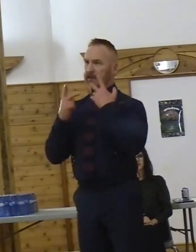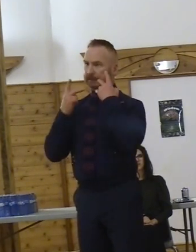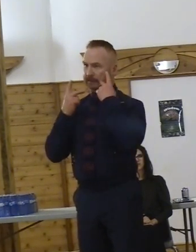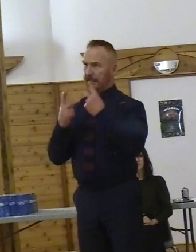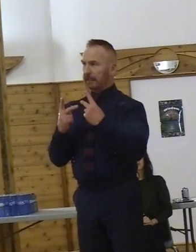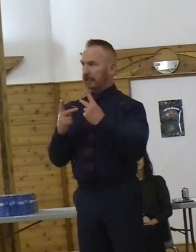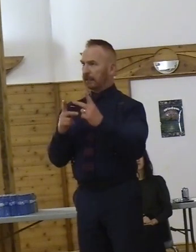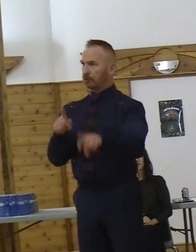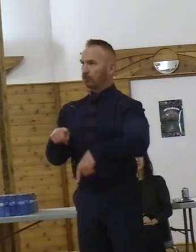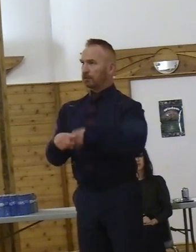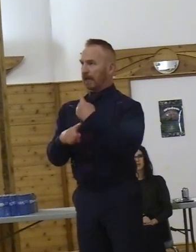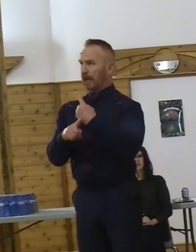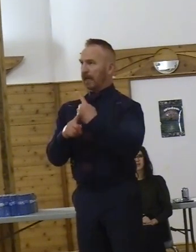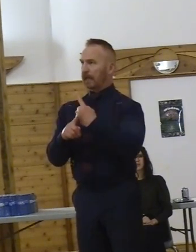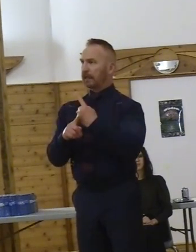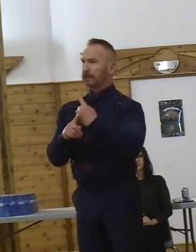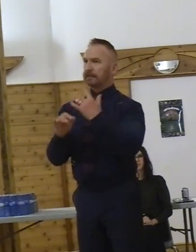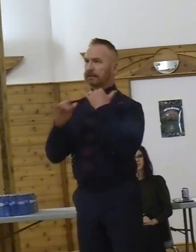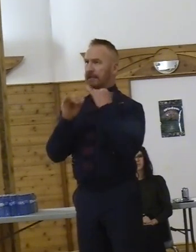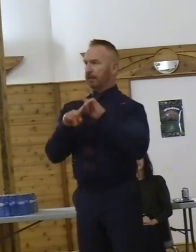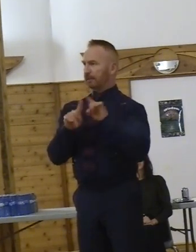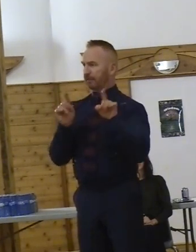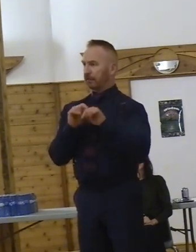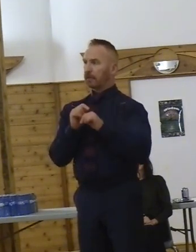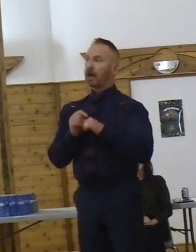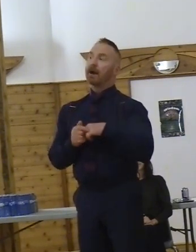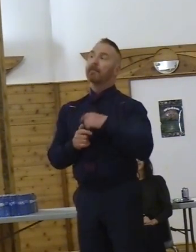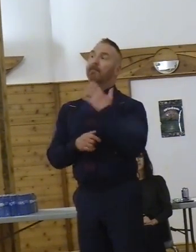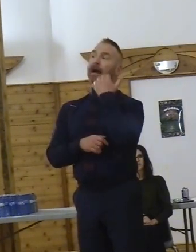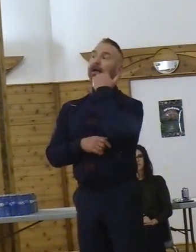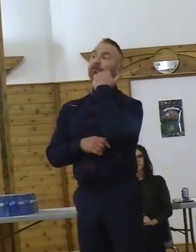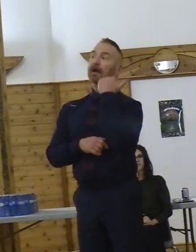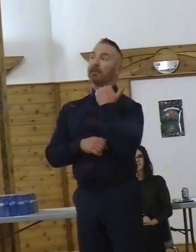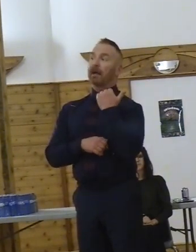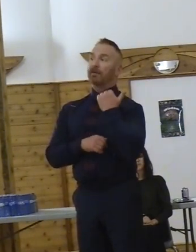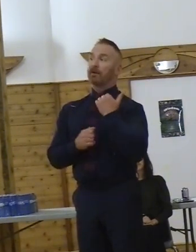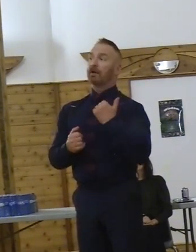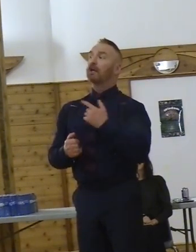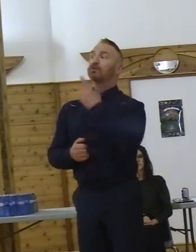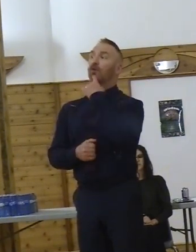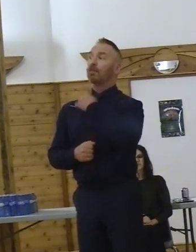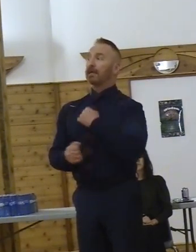So there were three things my grandmother always, always told us as children.